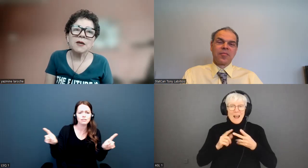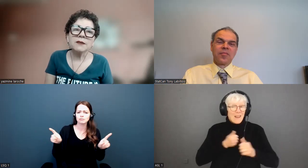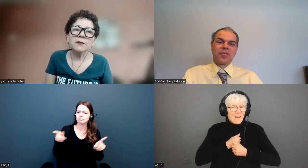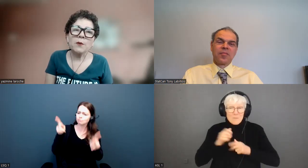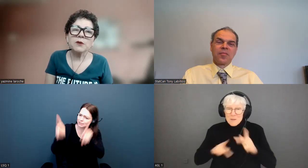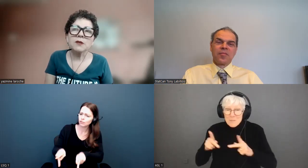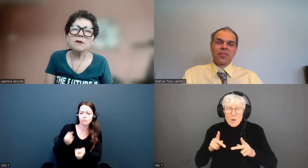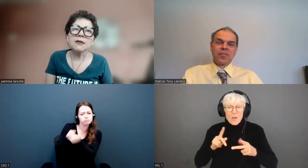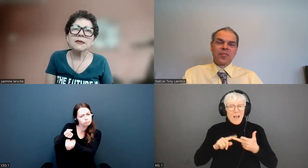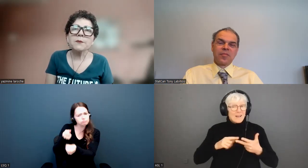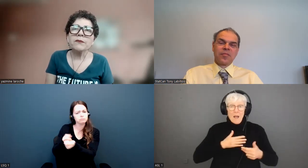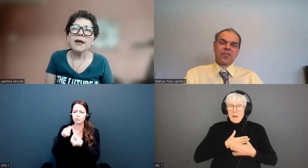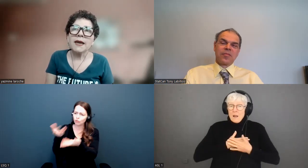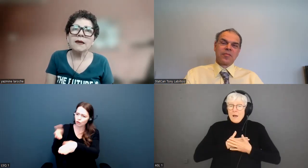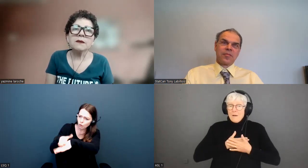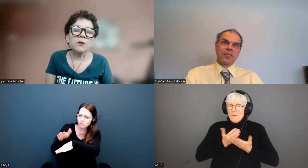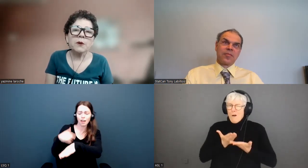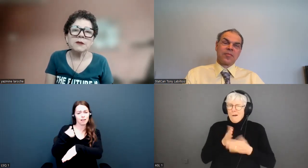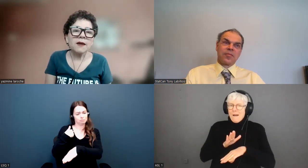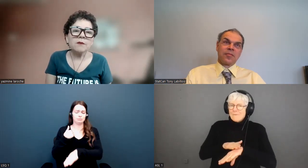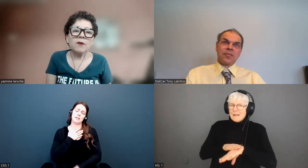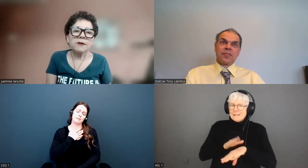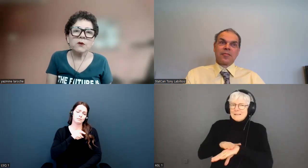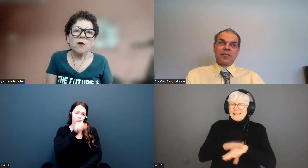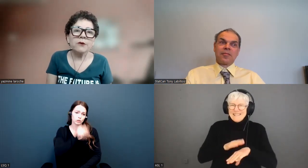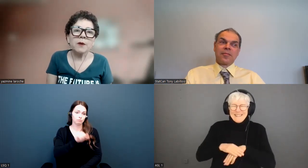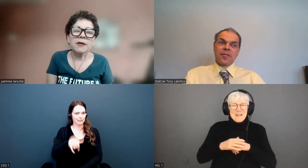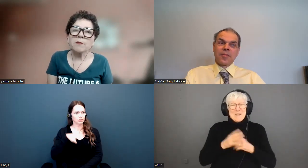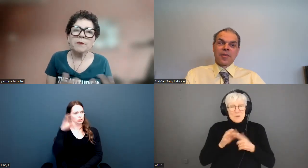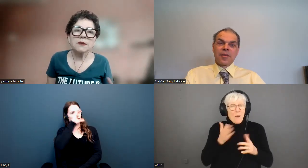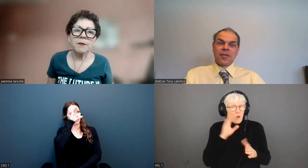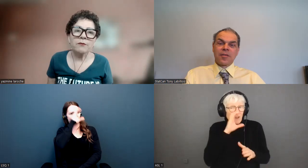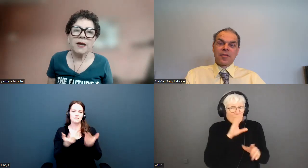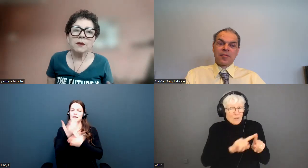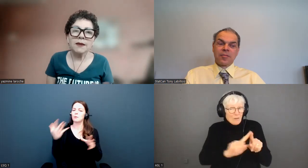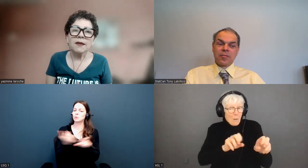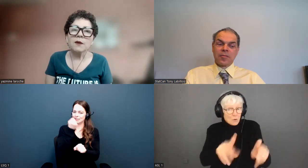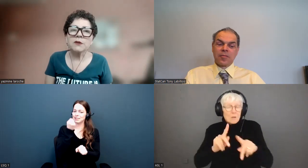kinds of opportunities and of course I'm also honoring my commitment to my family which